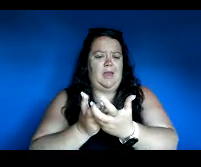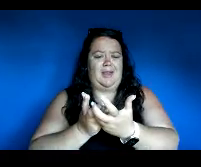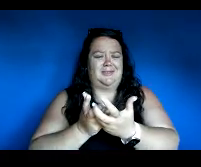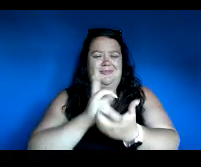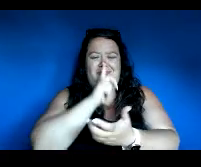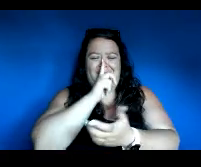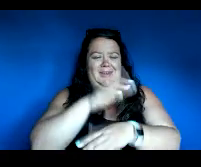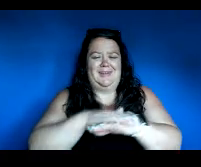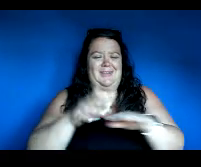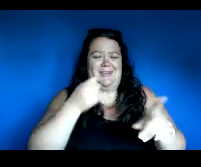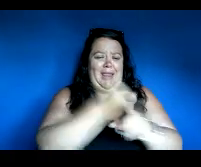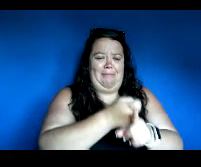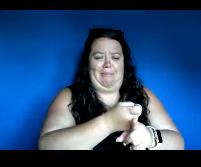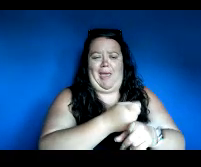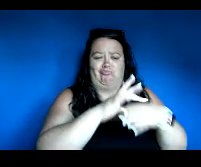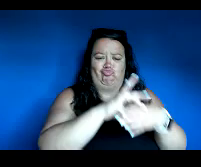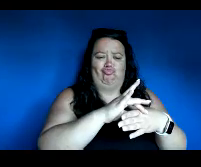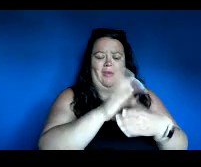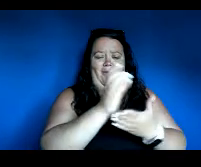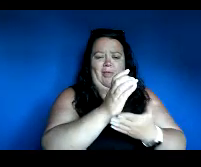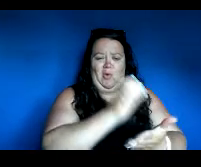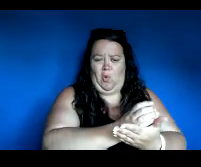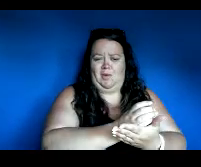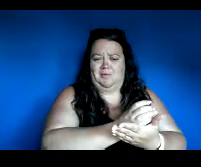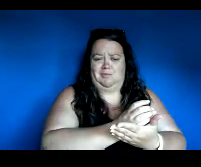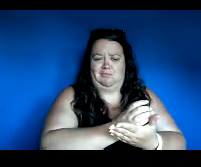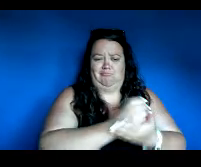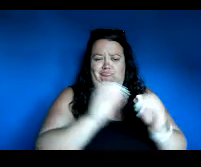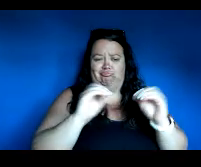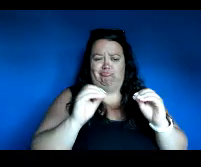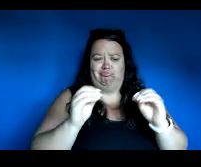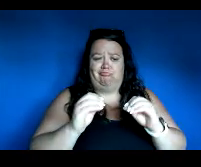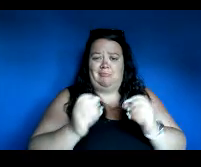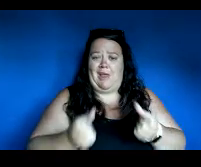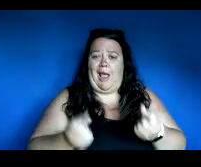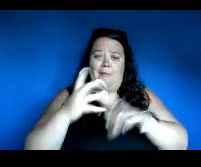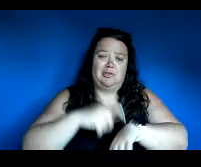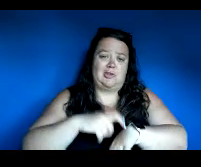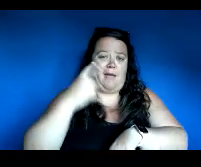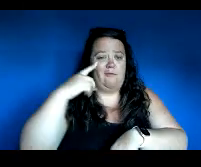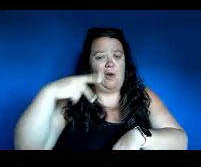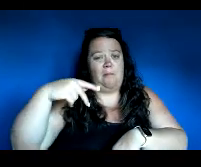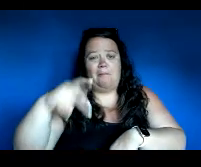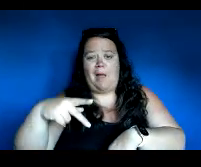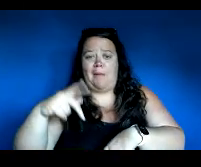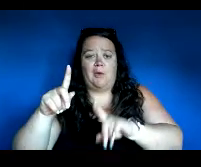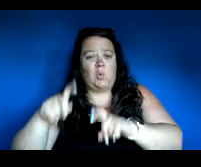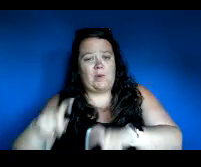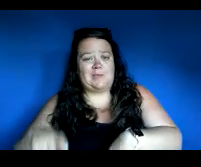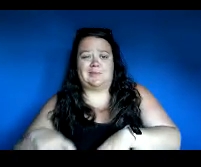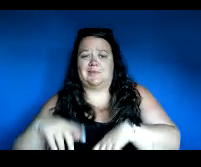How much time it takes you to complete an, you know, a pop quiz or an exam, that's not gonna change the nature.